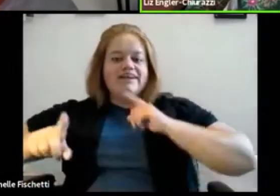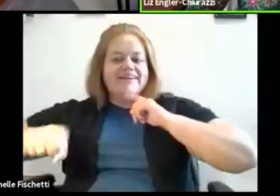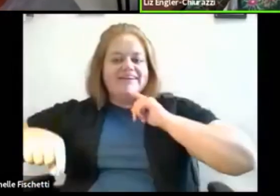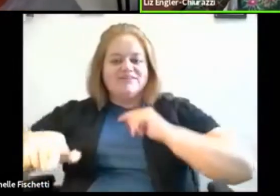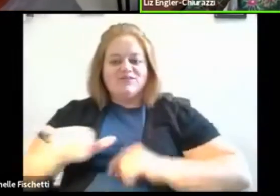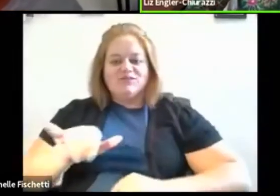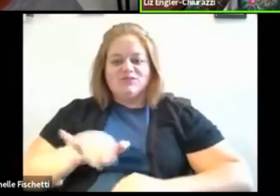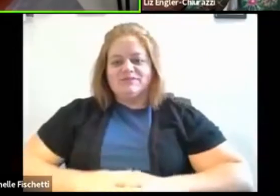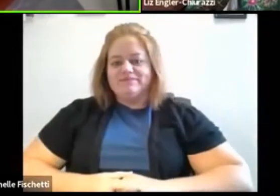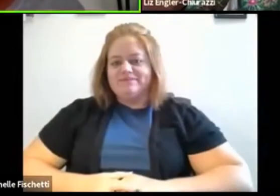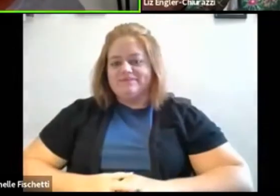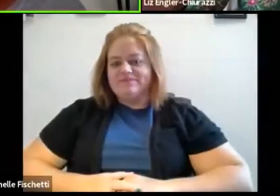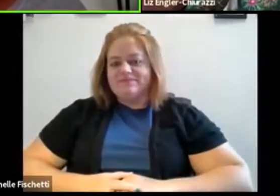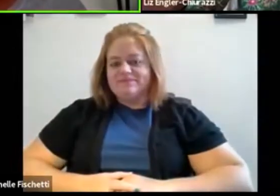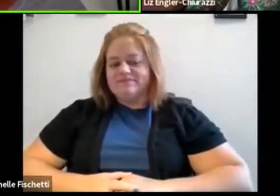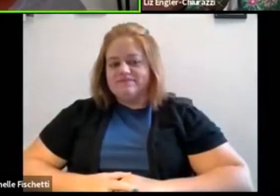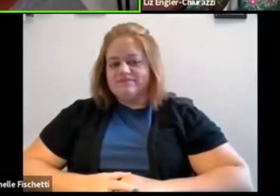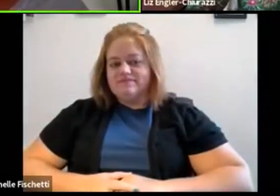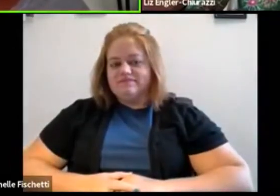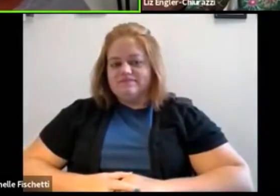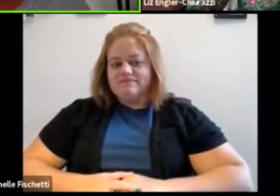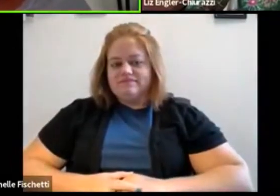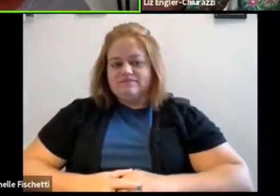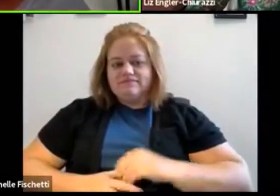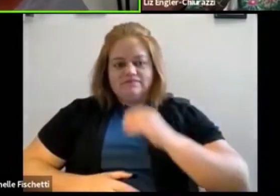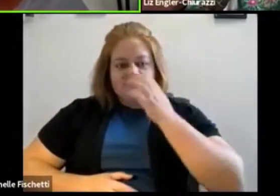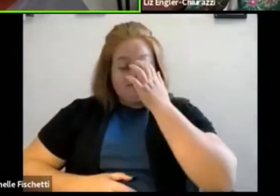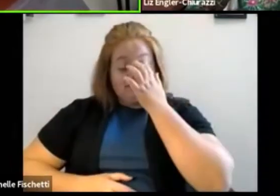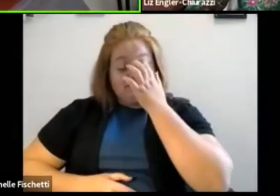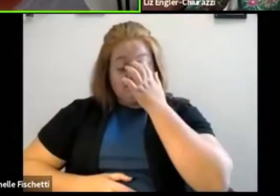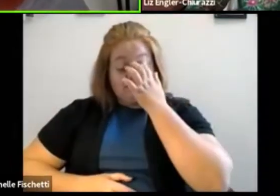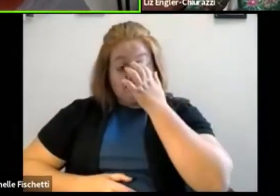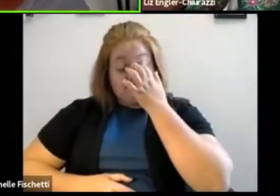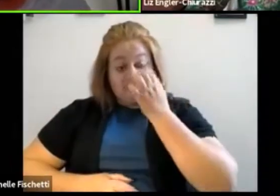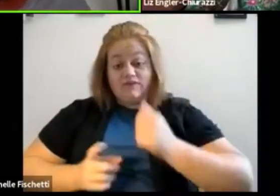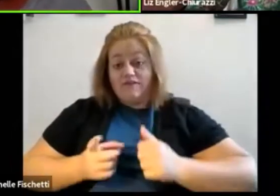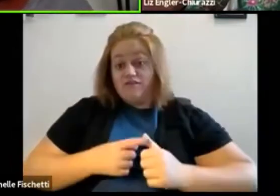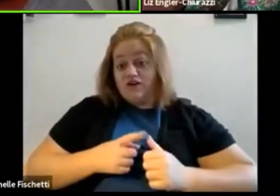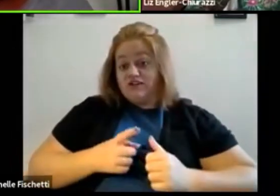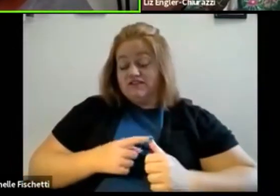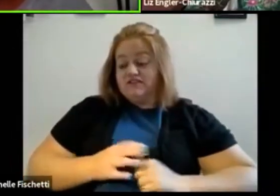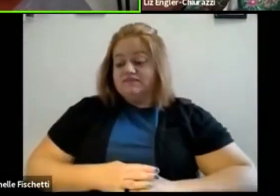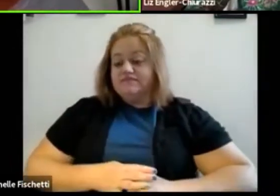So just to jump us off, Dr. Liz if you wouldn't mind giving us a little insight